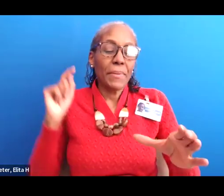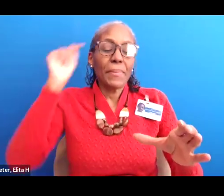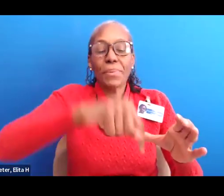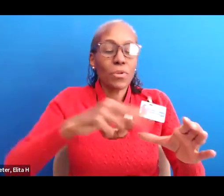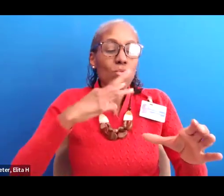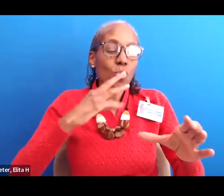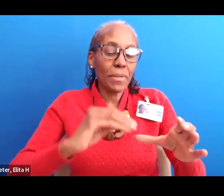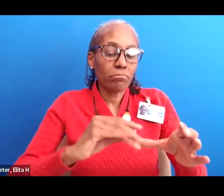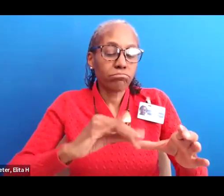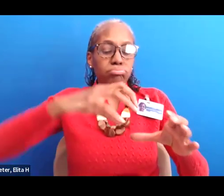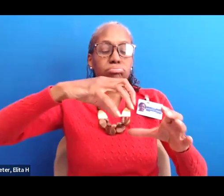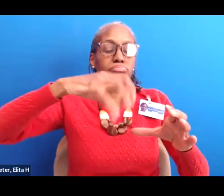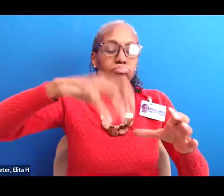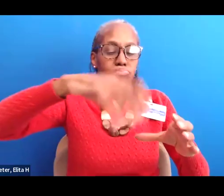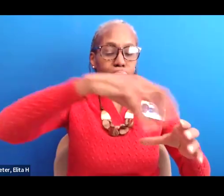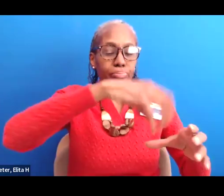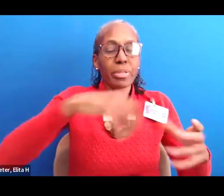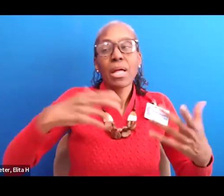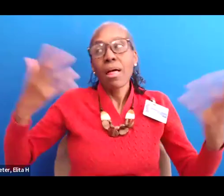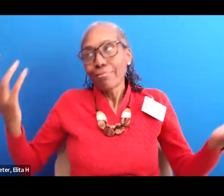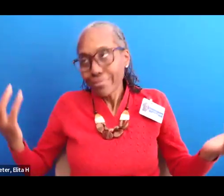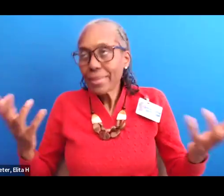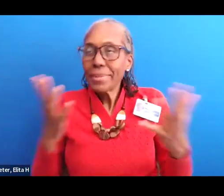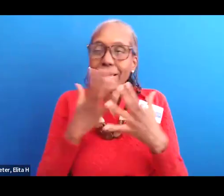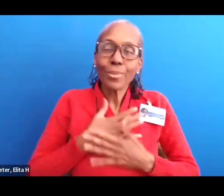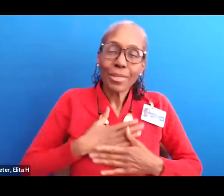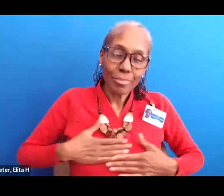That would be the most pleasant outcome in this situation.